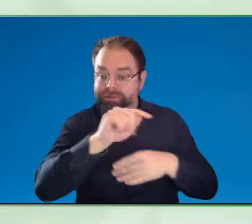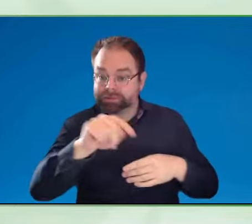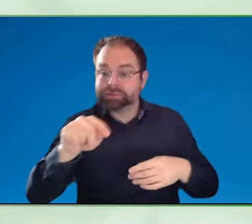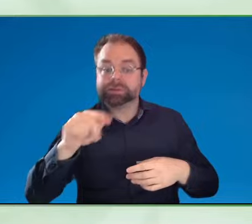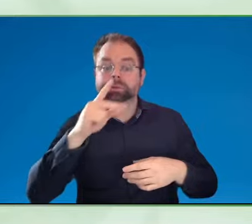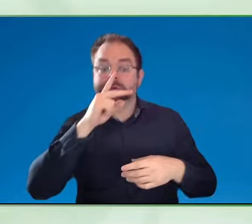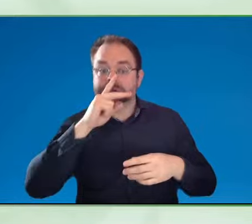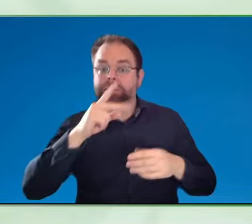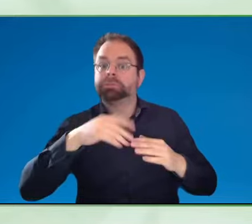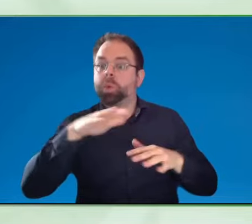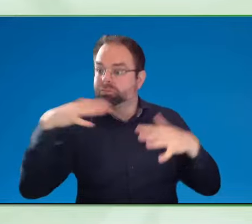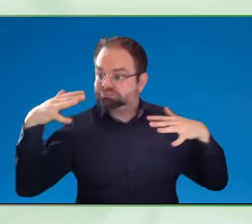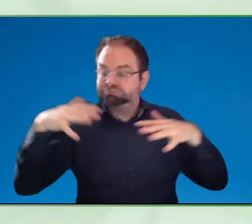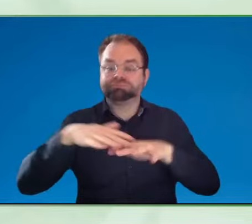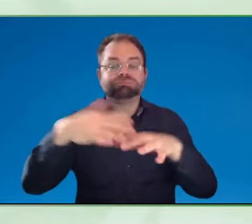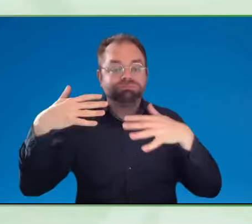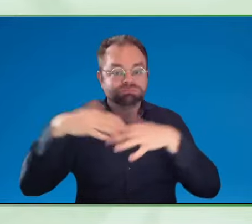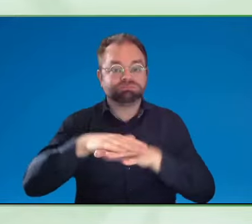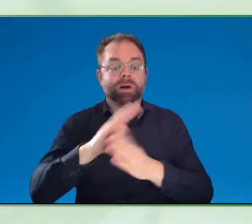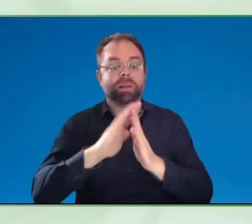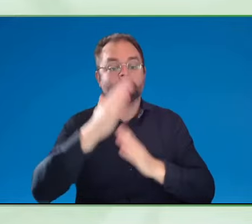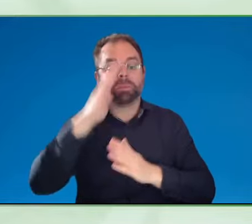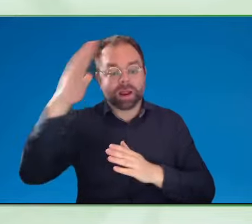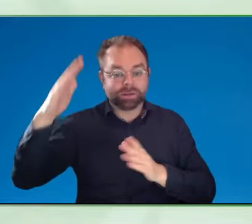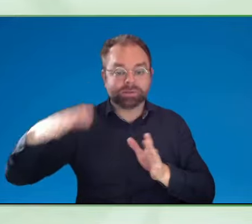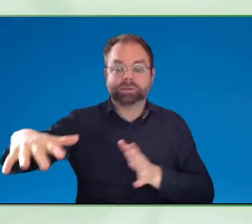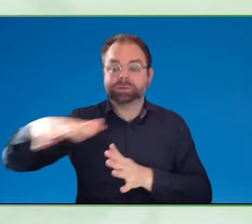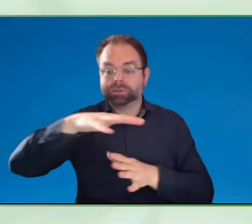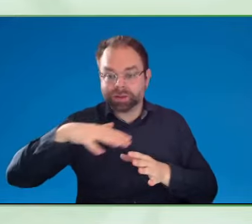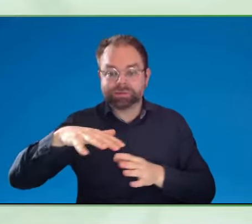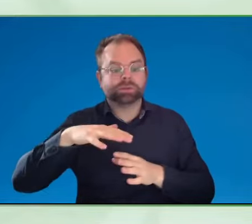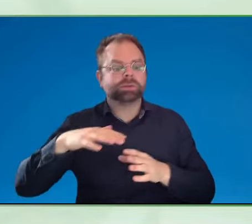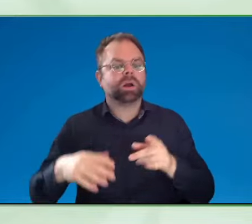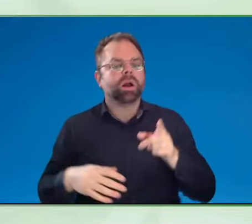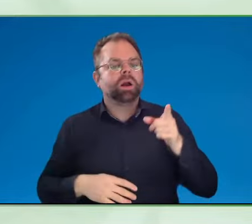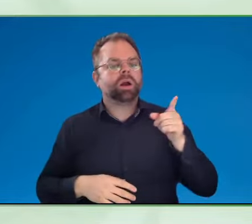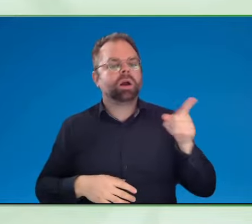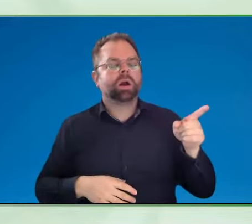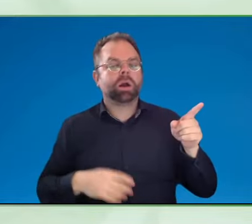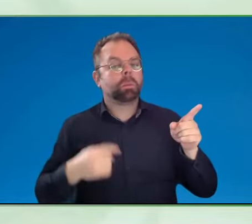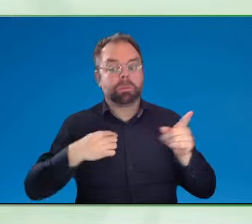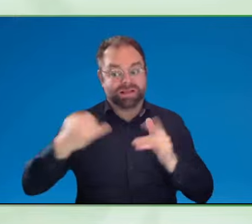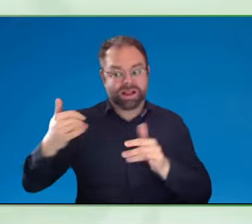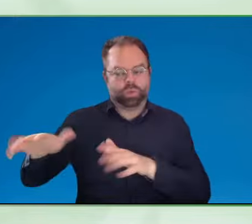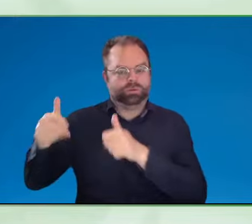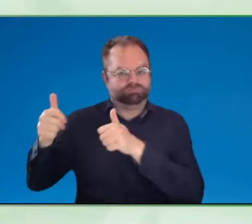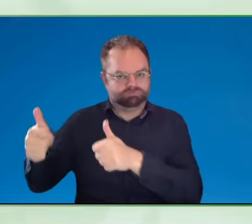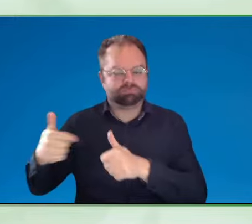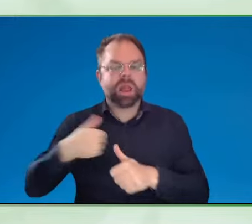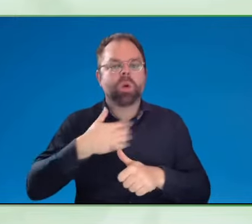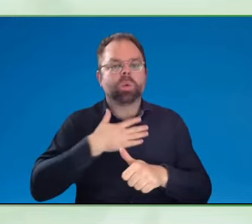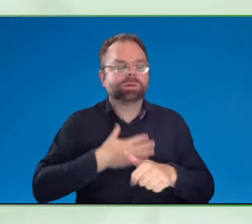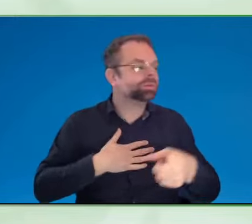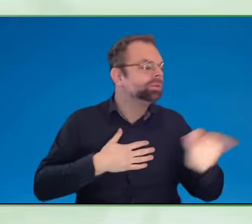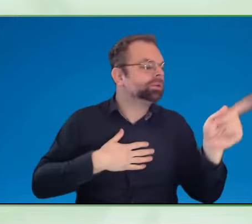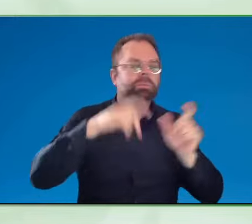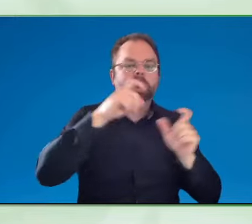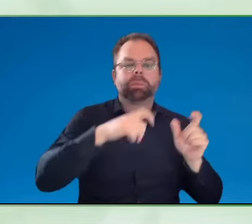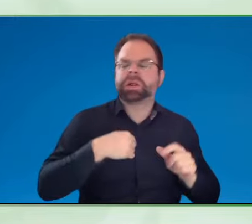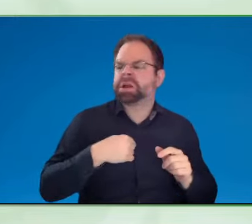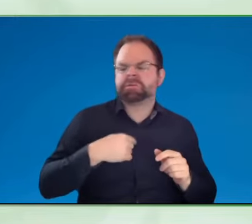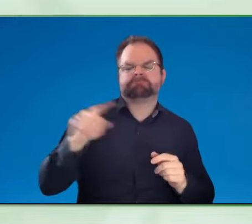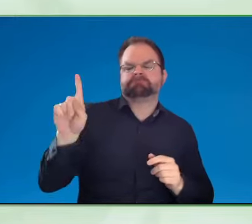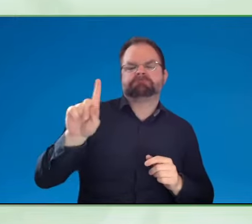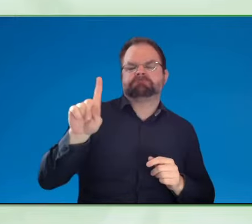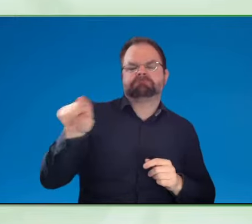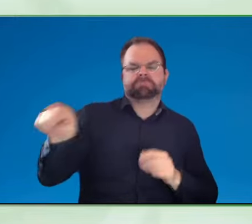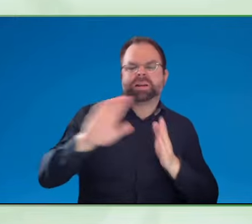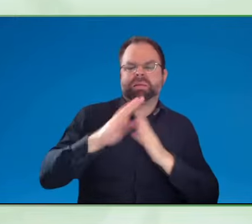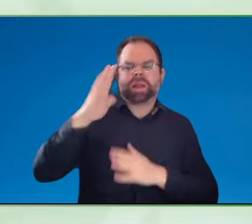What else do you want to do in the library?